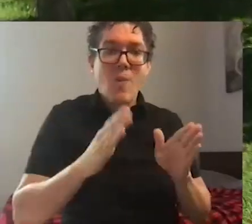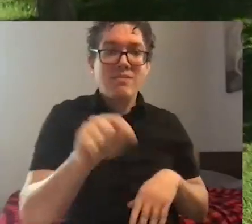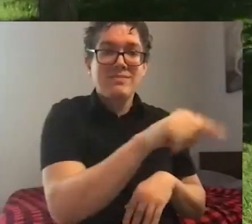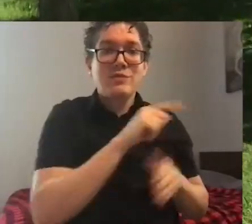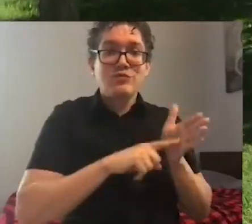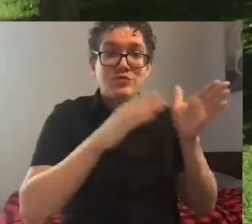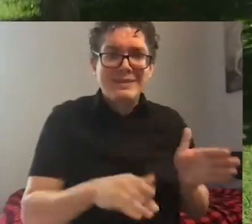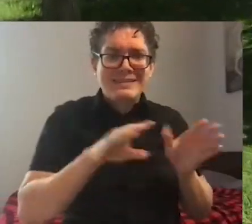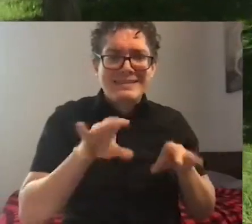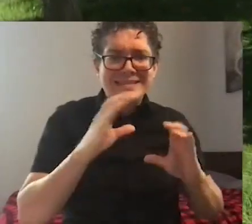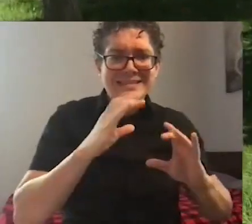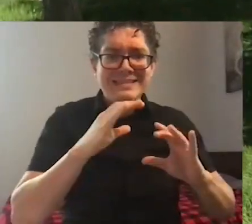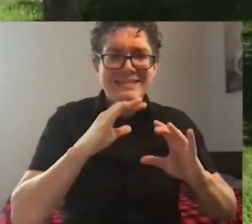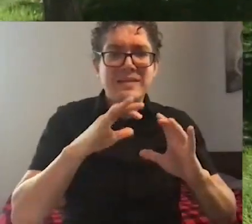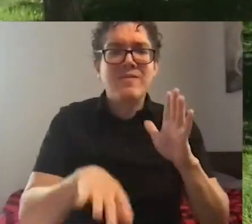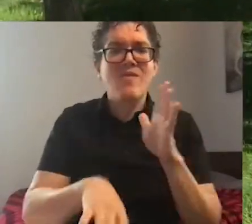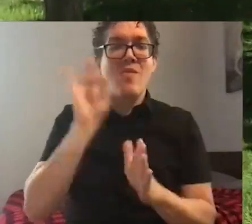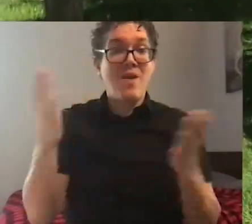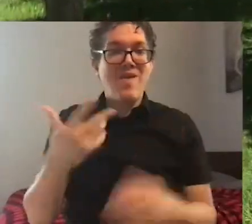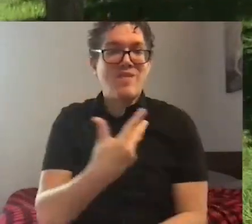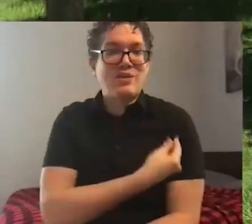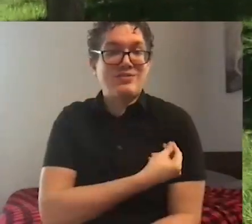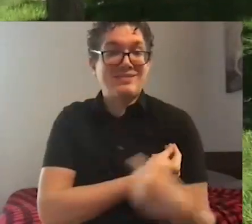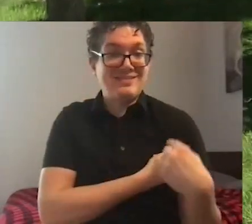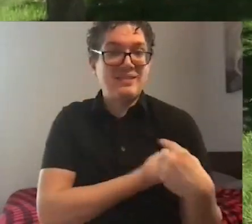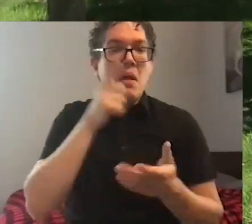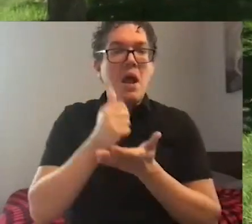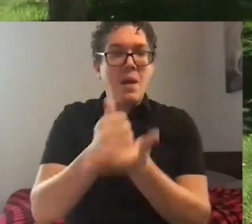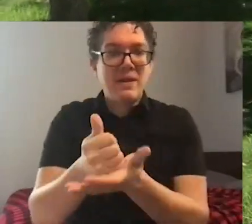Quarantines are a difficult experience, but they create time, crucial for researchers